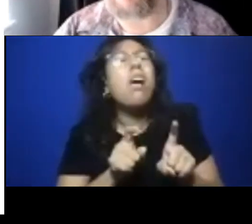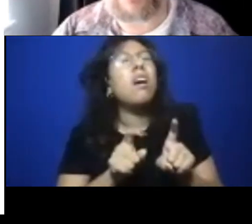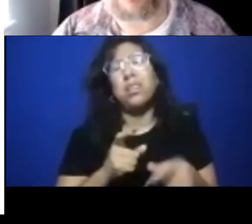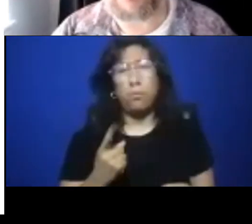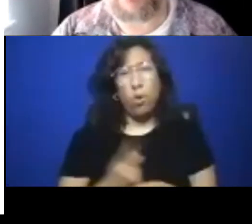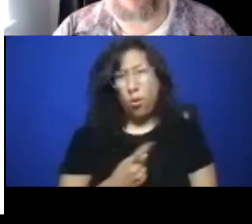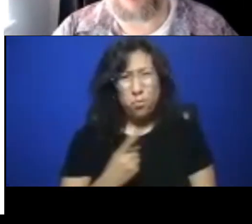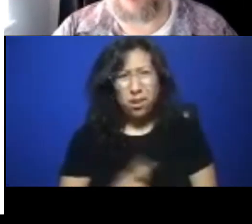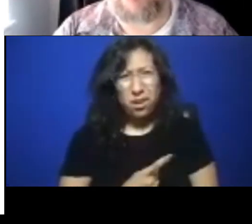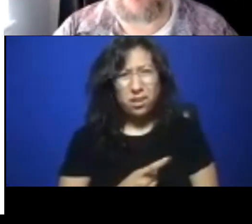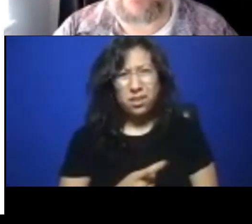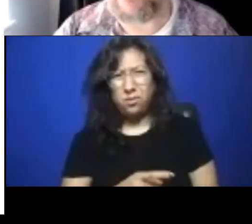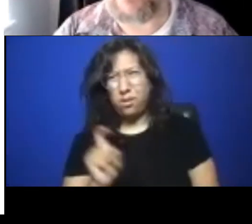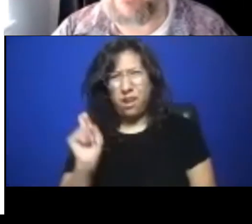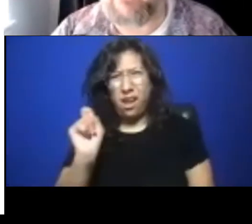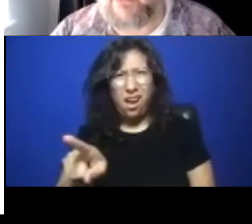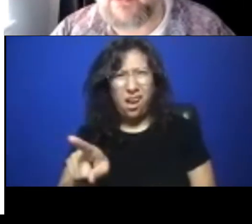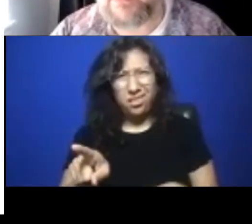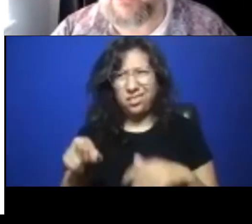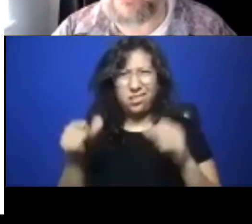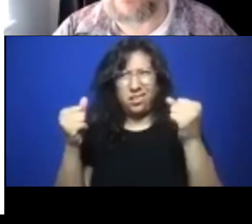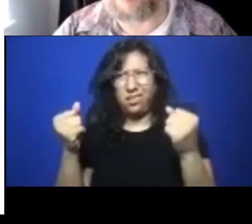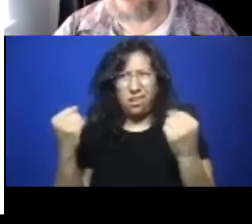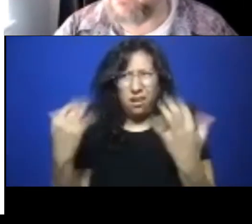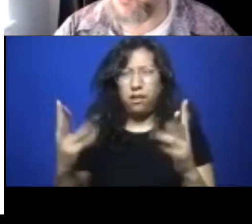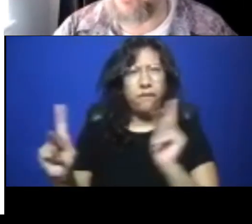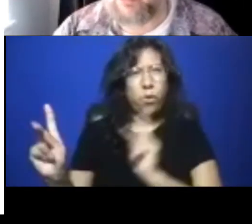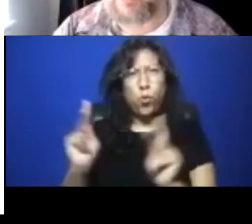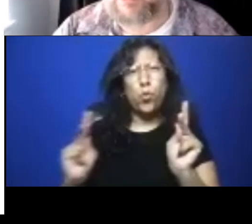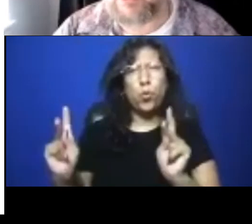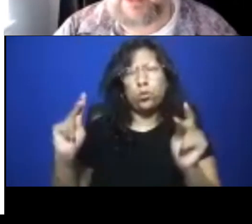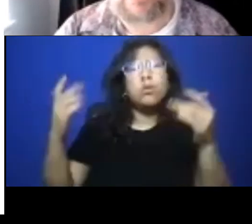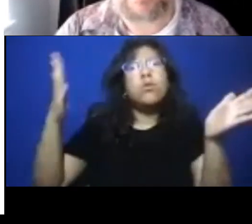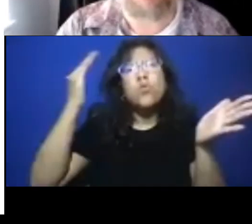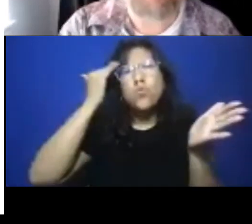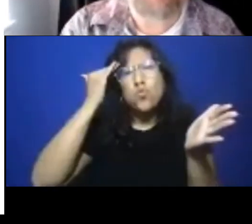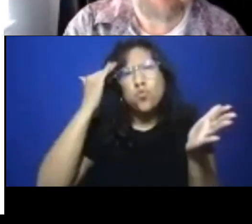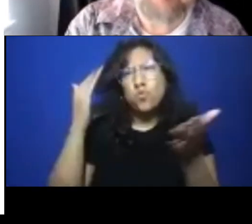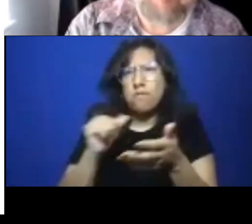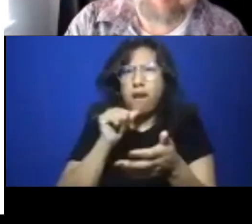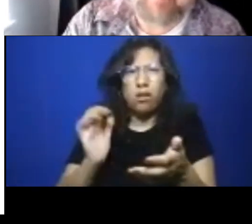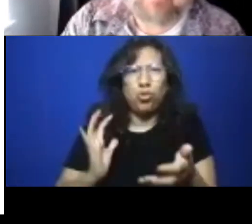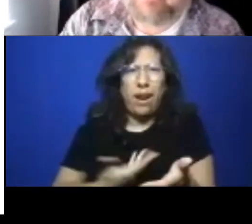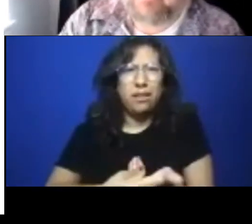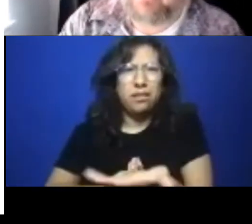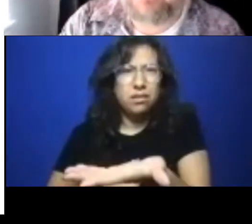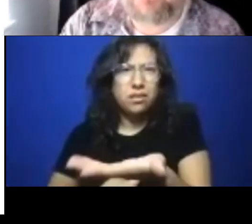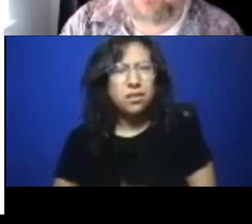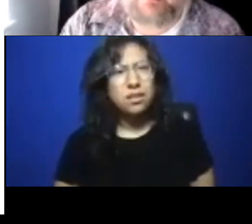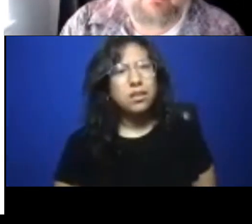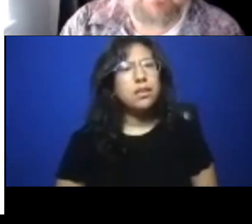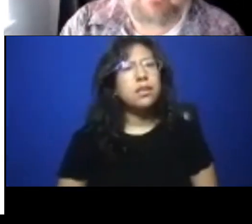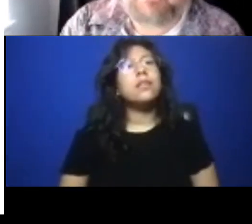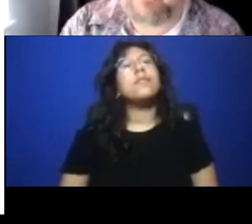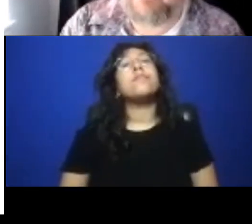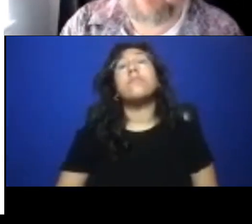We wouldn't ask them of a lot of folks that we knew were not trans. Unintentional harm can be done